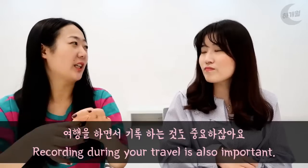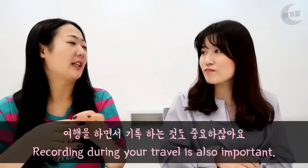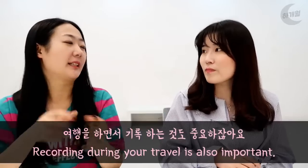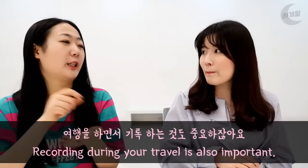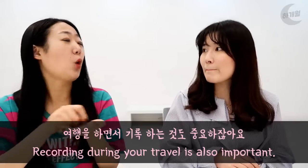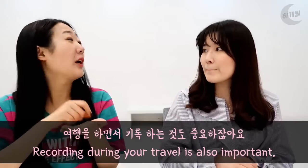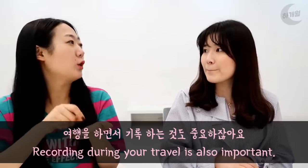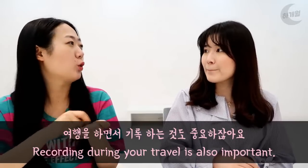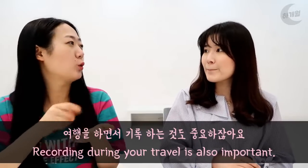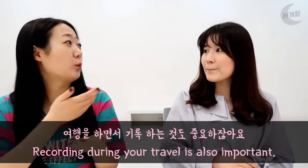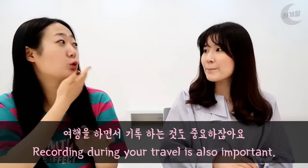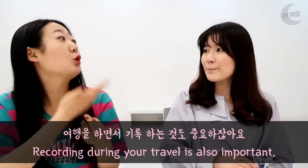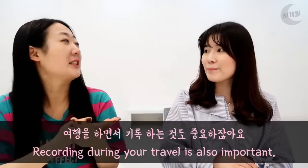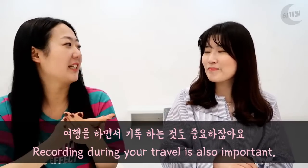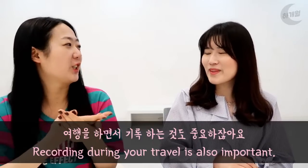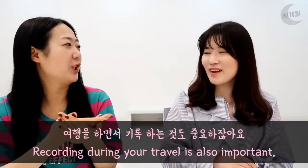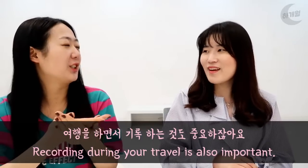Recording during your travel is also important.